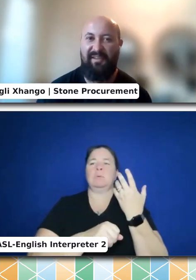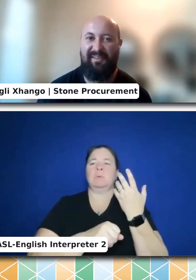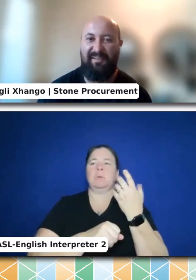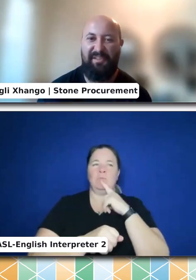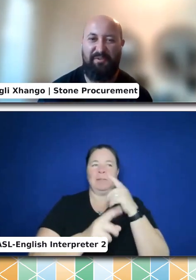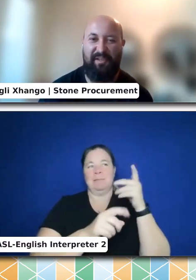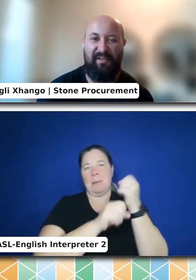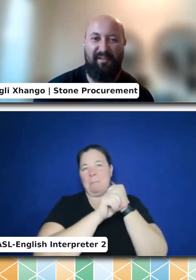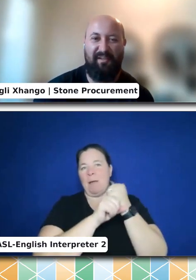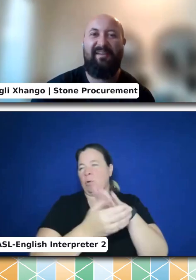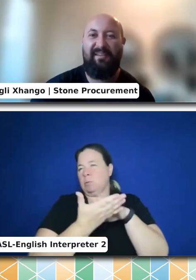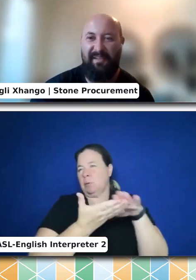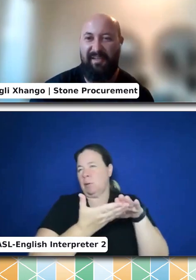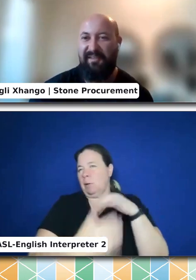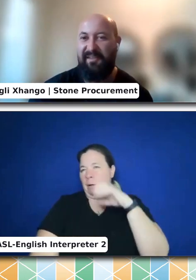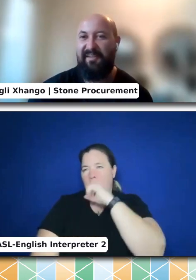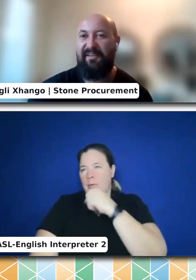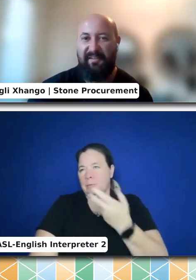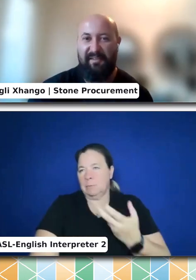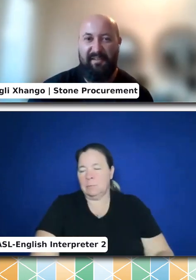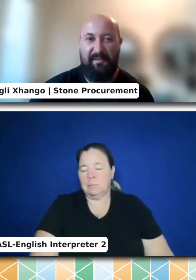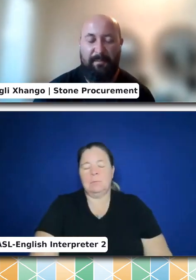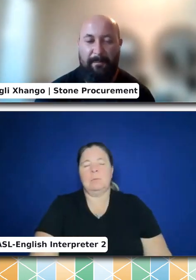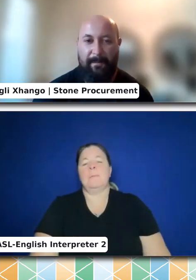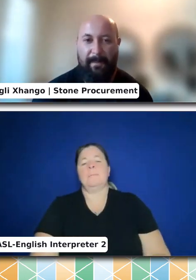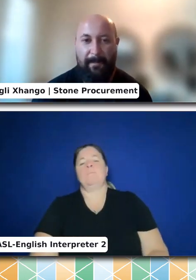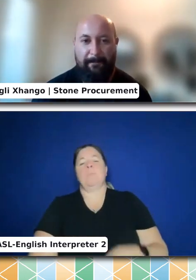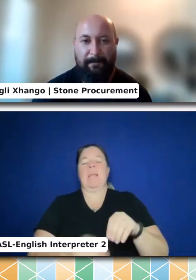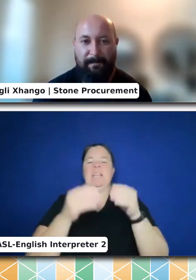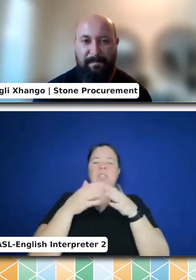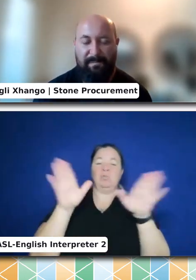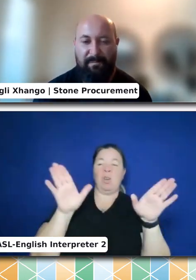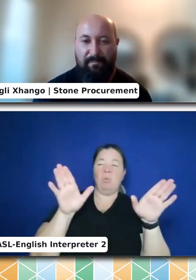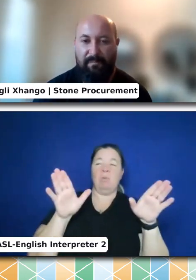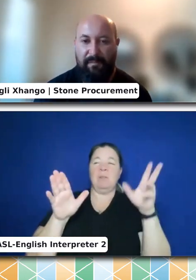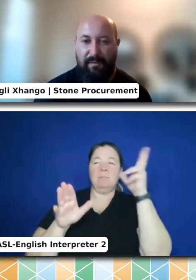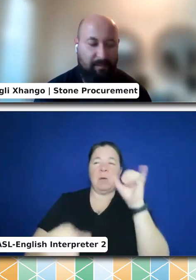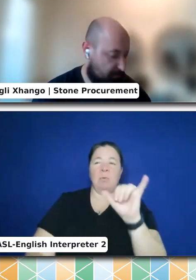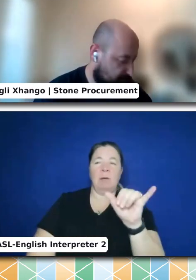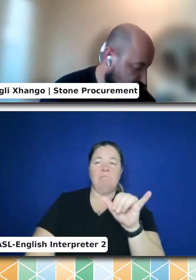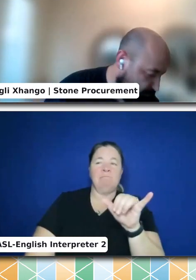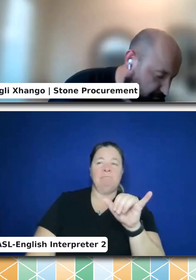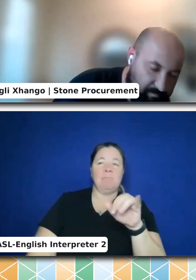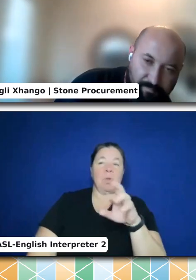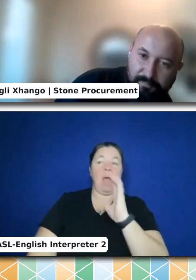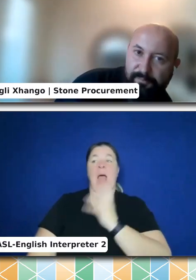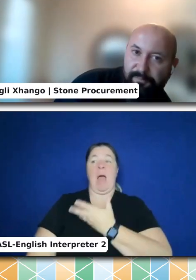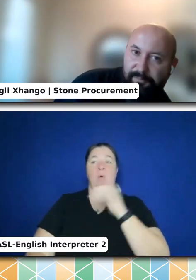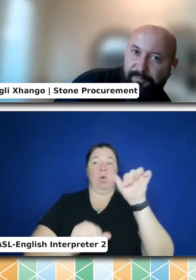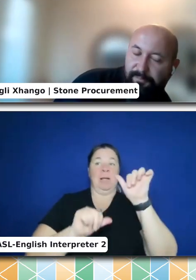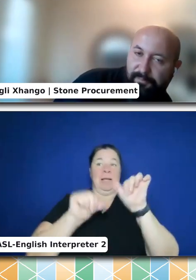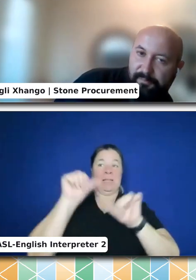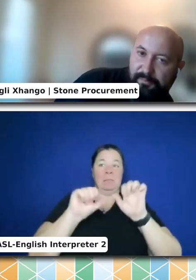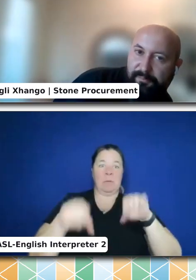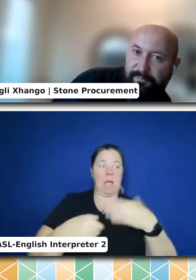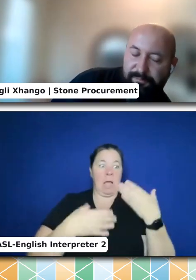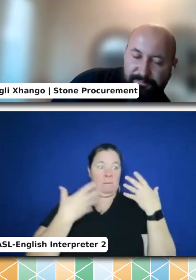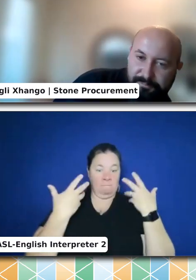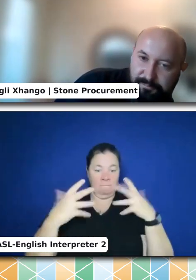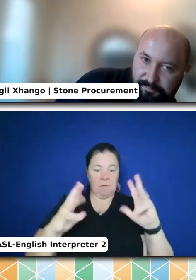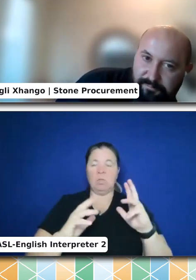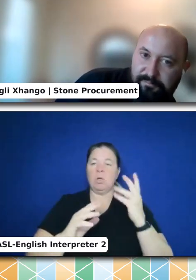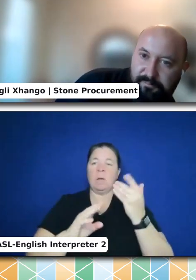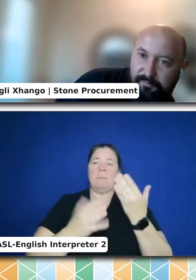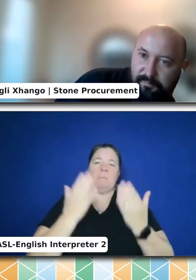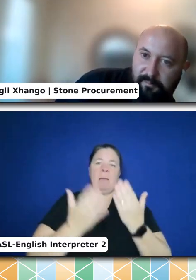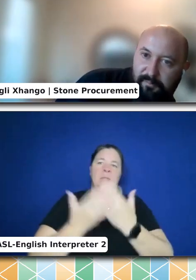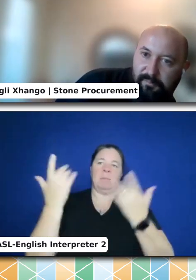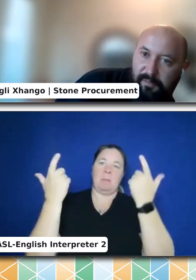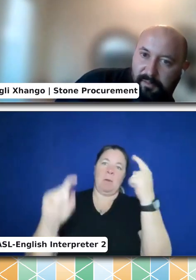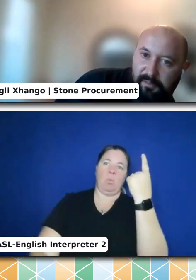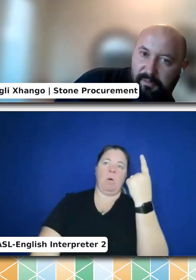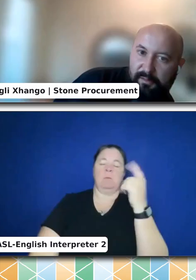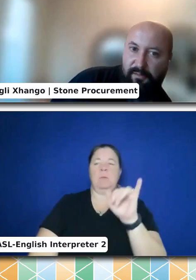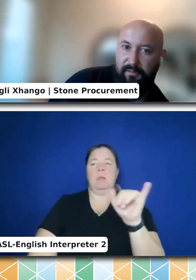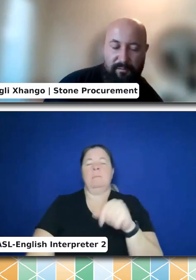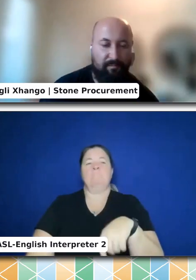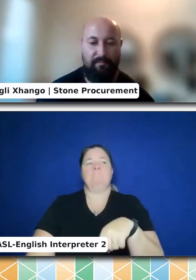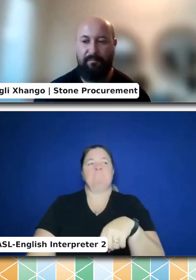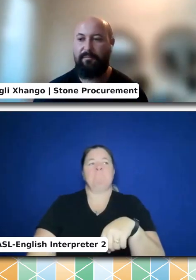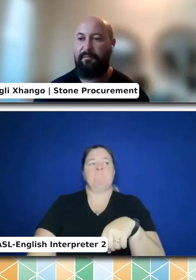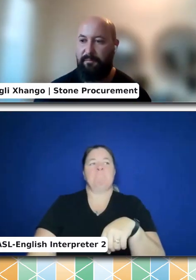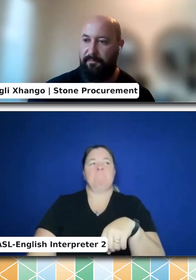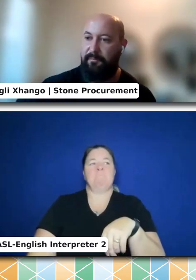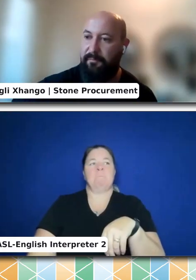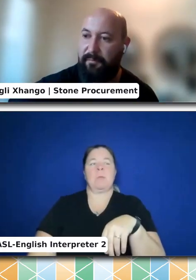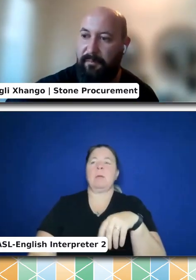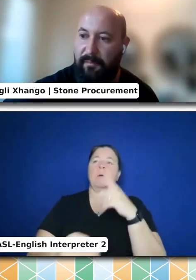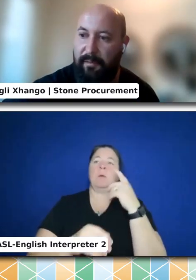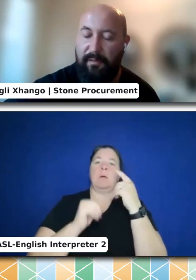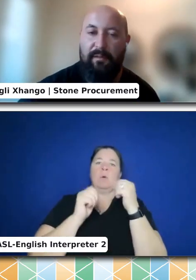Absolutely, yeah, yeah, so in… and in general, so it sounds like if there are assessments that… that you can complete, um, especially maybe some of those bigger ones, like, um, like that, especially ones to do with legal things.